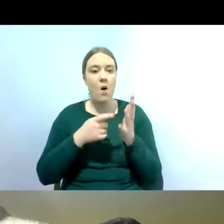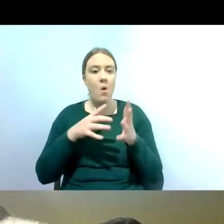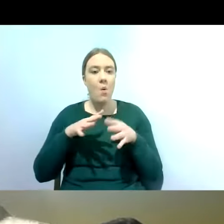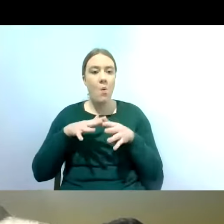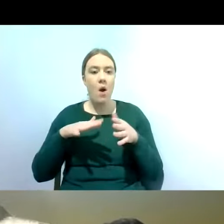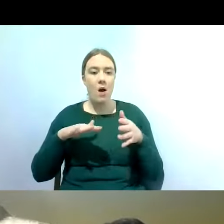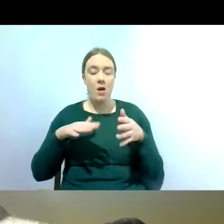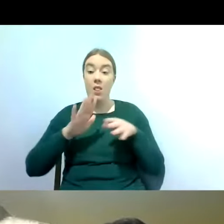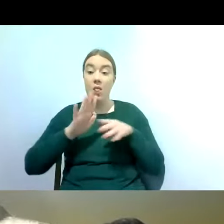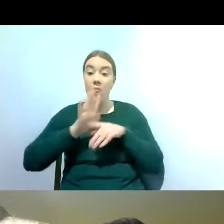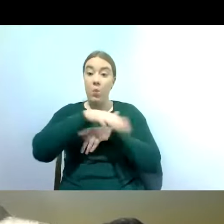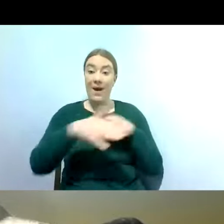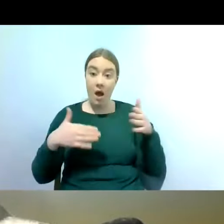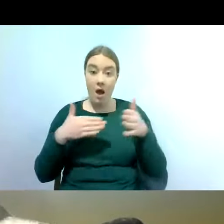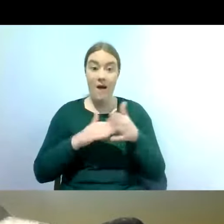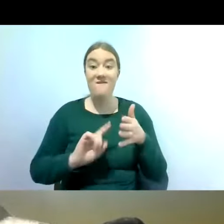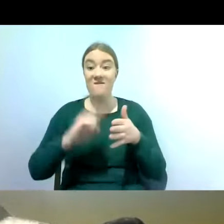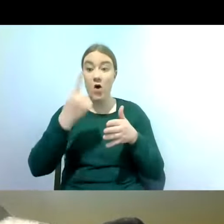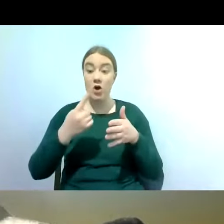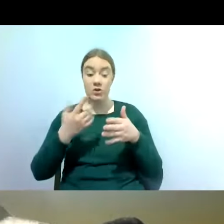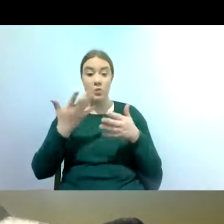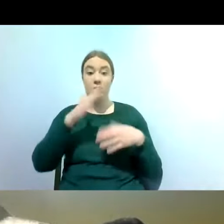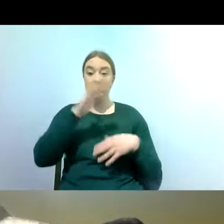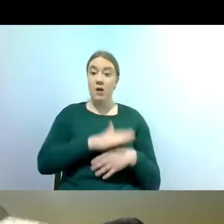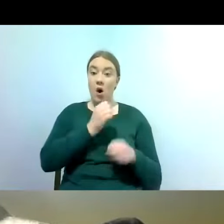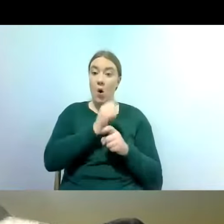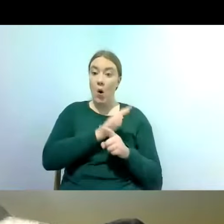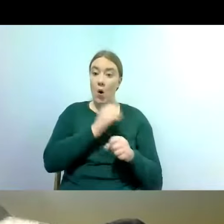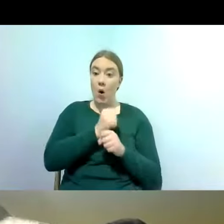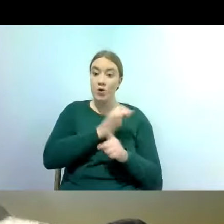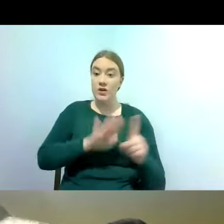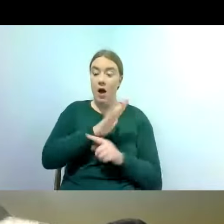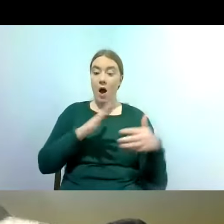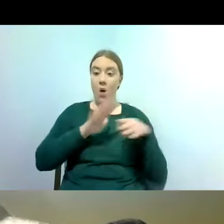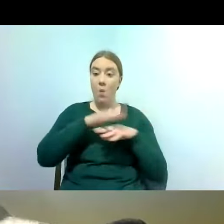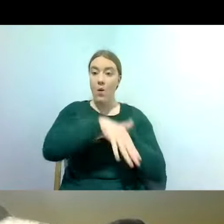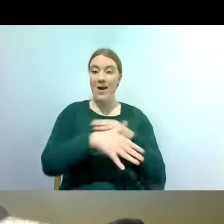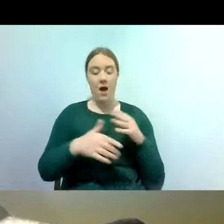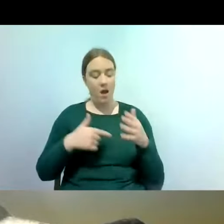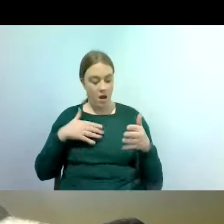and passage times here around two days we've recorded upper load weir is the next structure